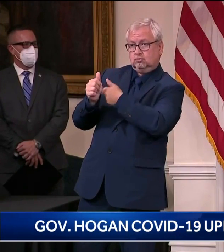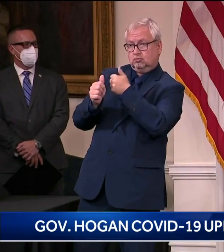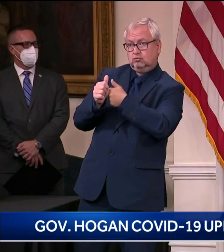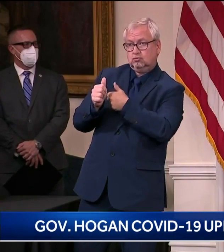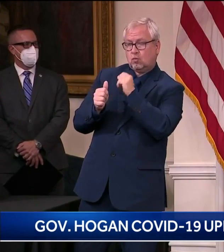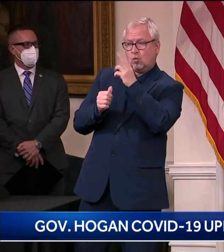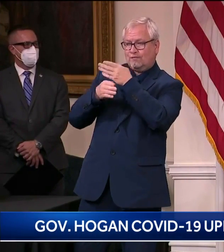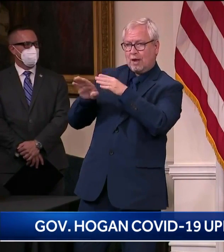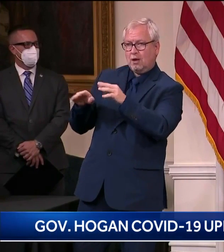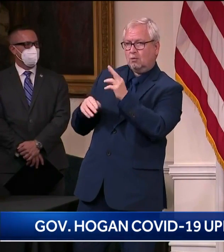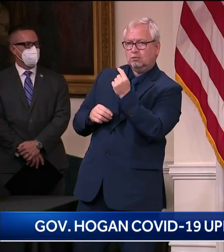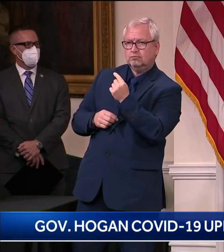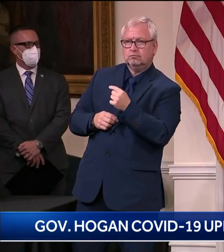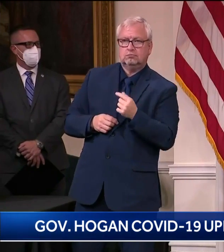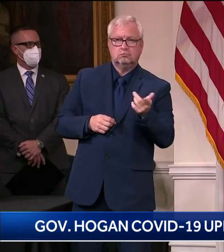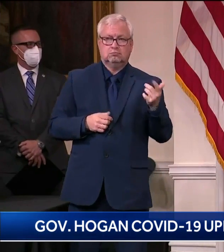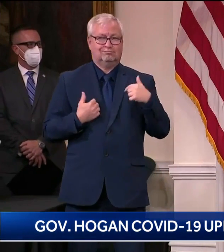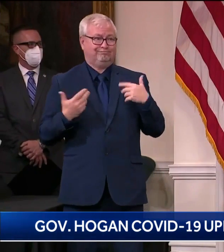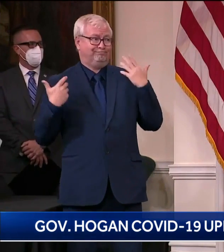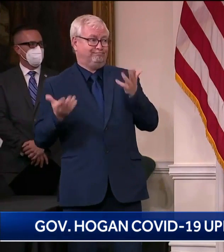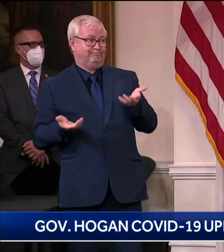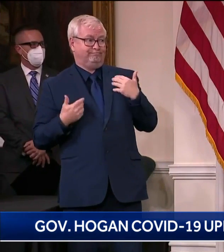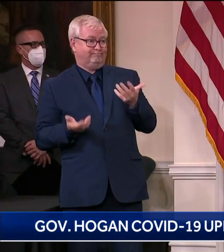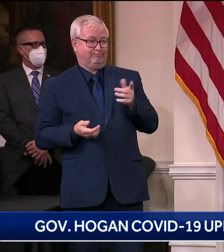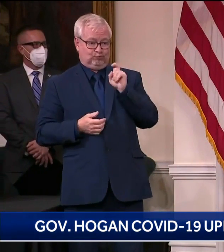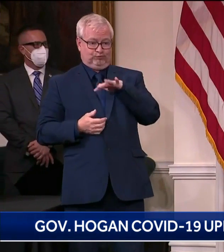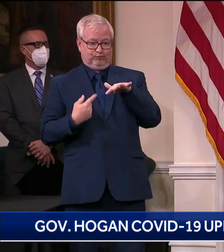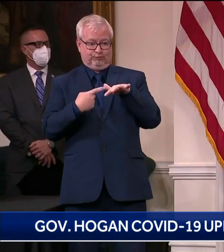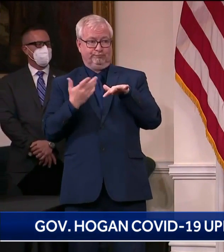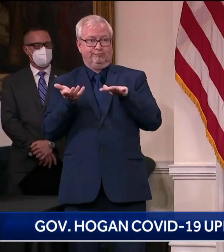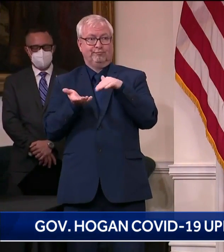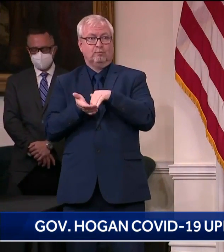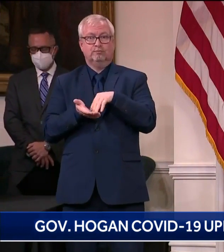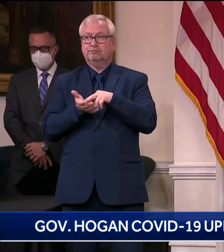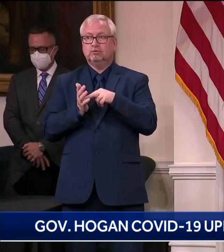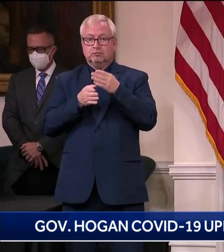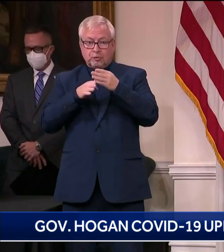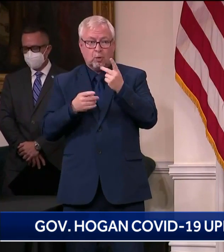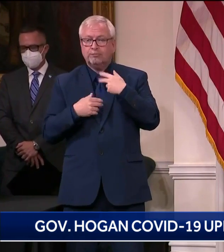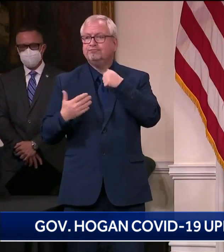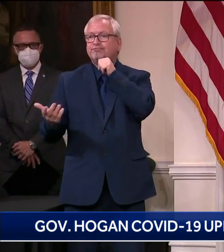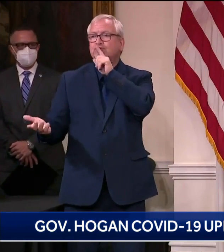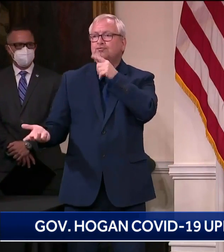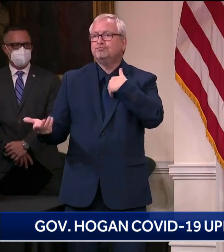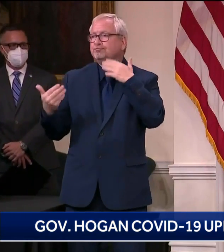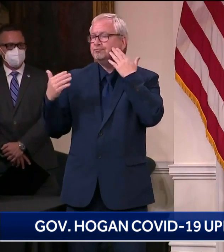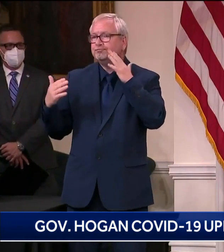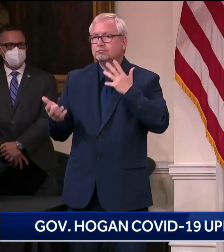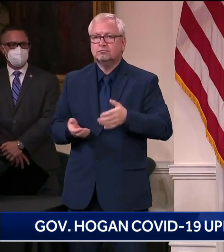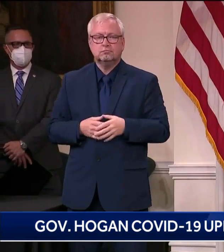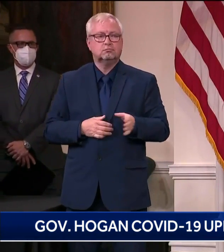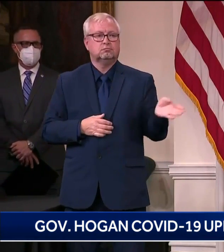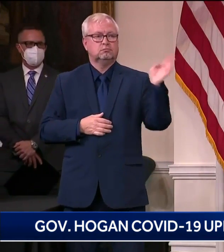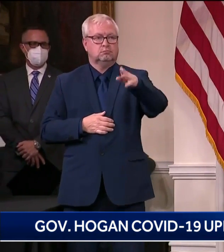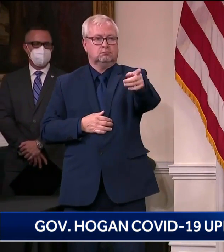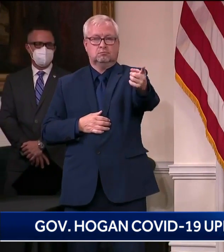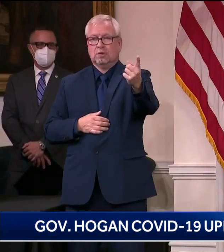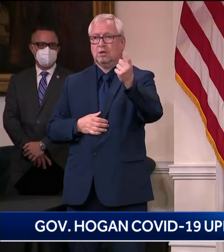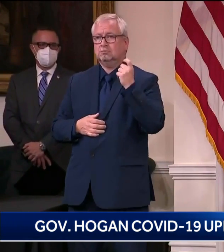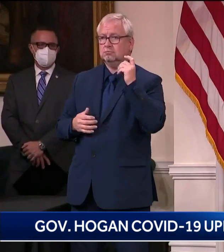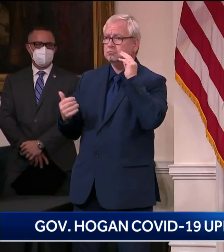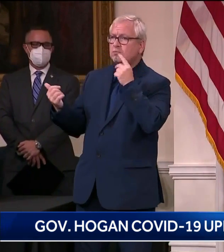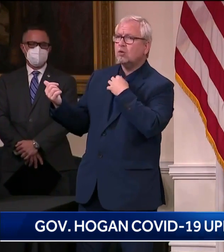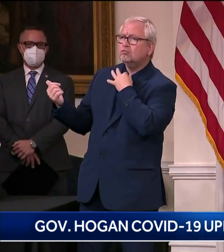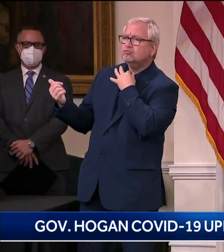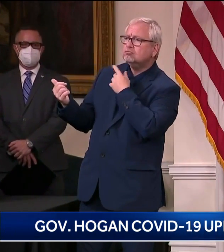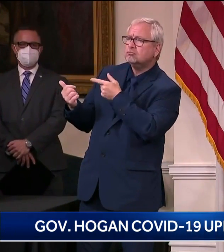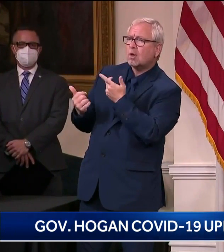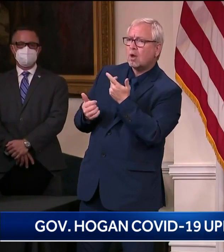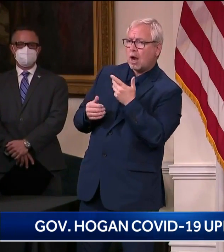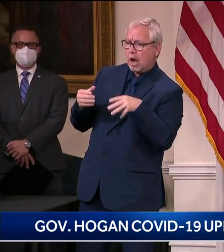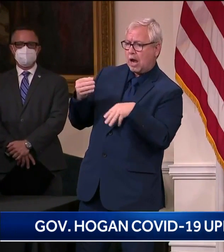THE 155,NOW IS IT TWO DOSES OR -- GOV. HOGAN: THAT IS THE SAME QUESTION WED.